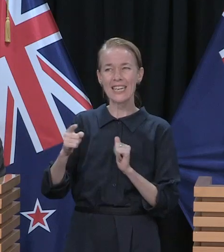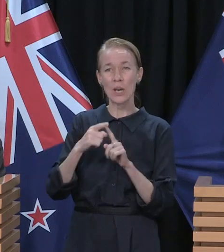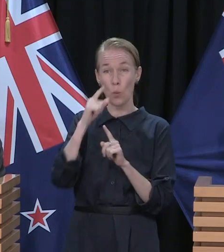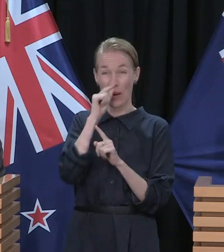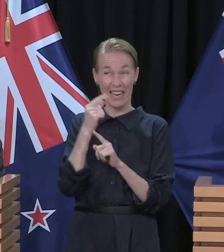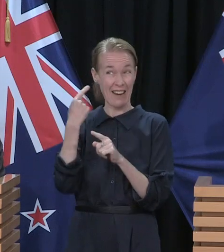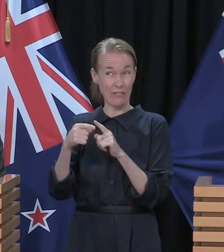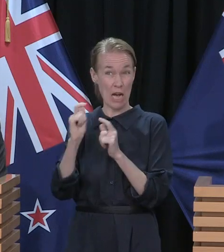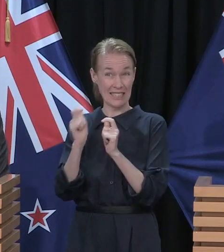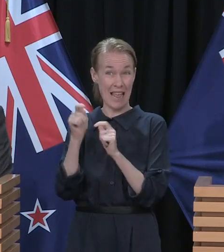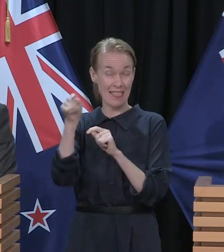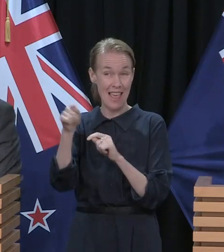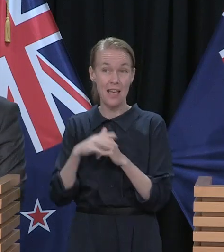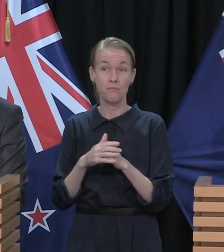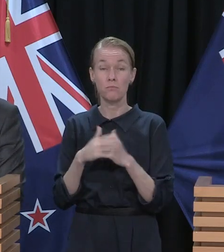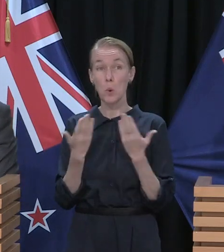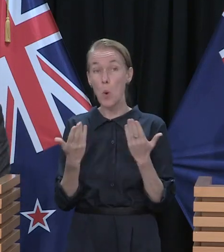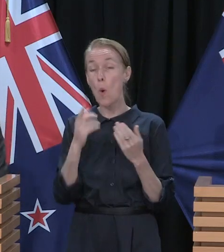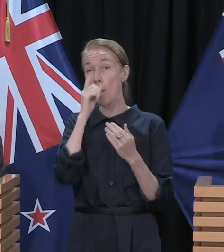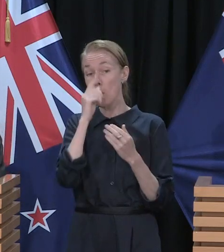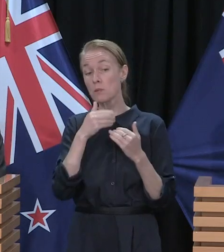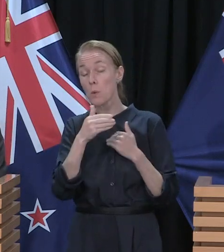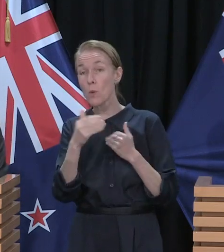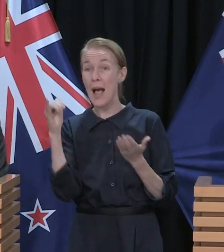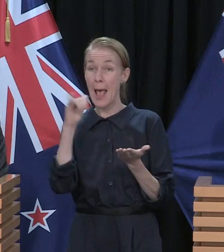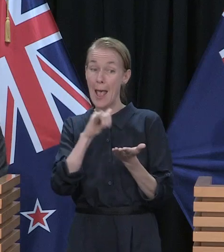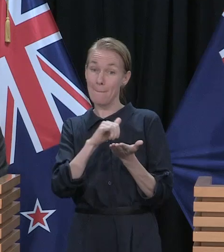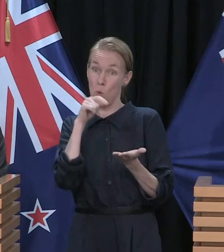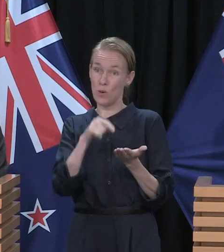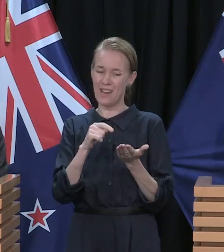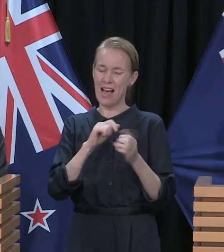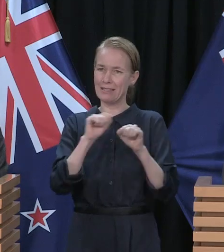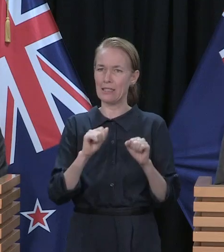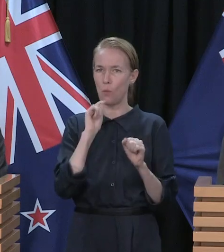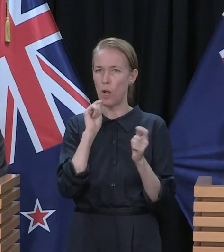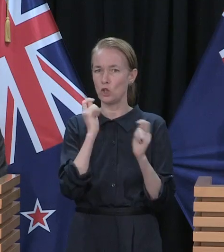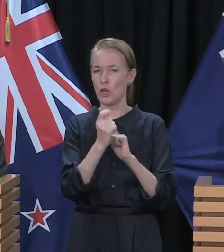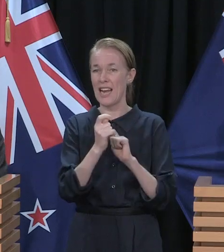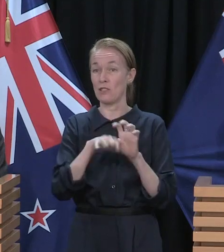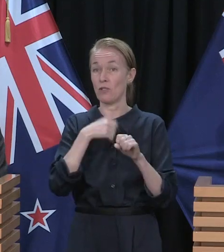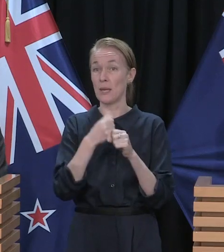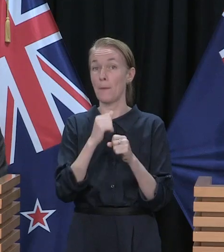Here, or it may be something depending on the arrangements we have at the airport, once